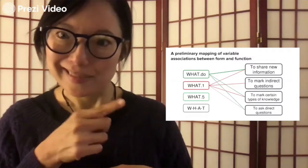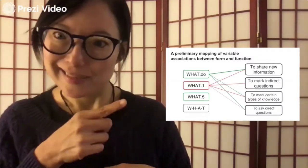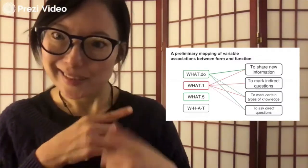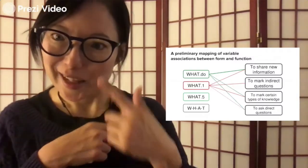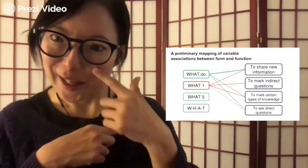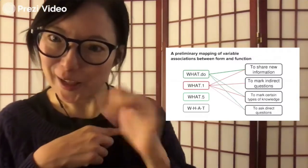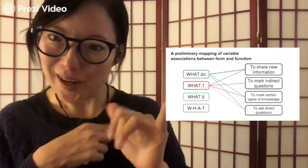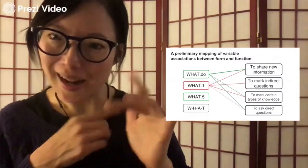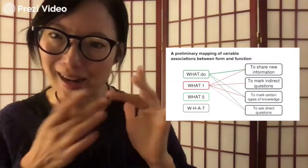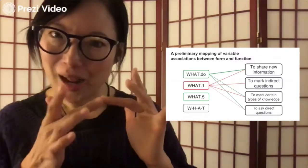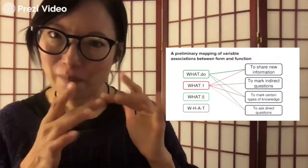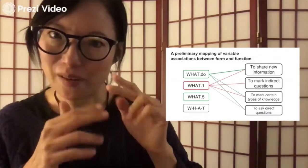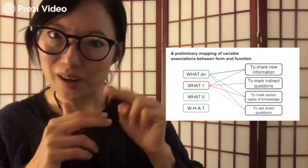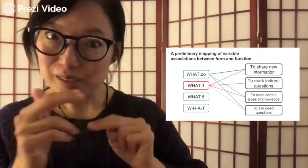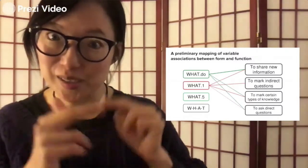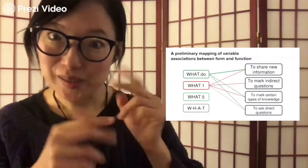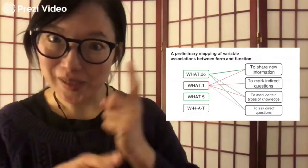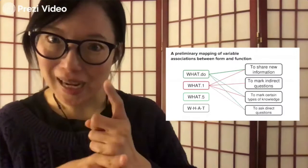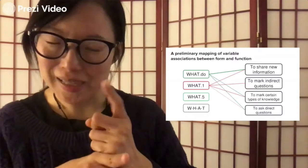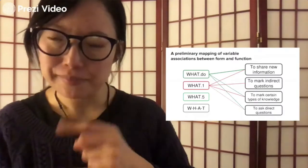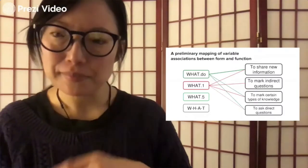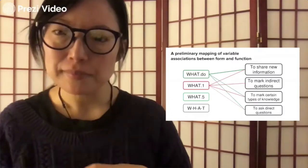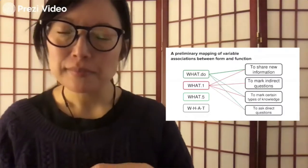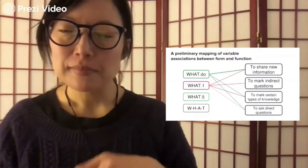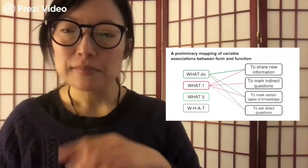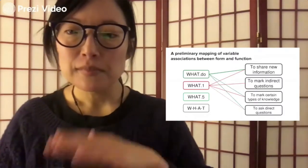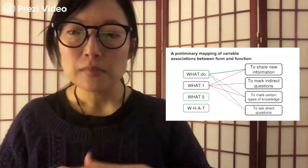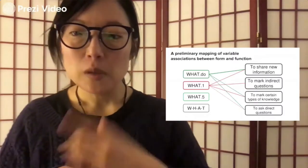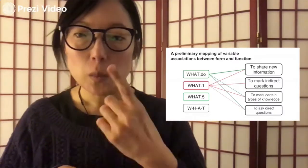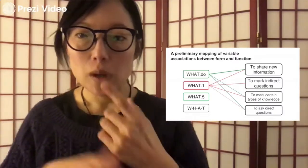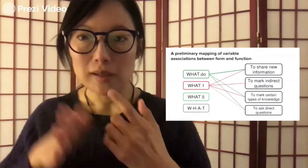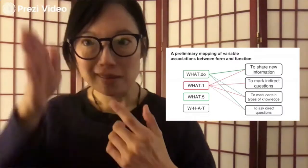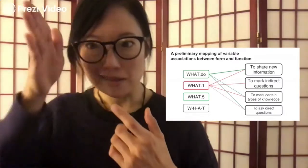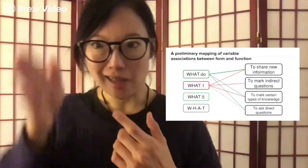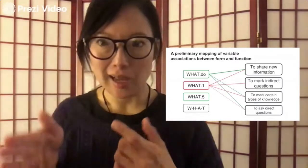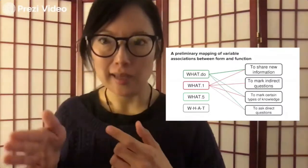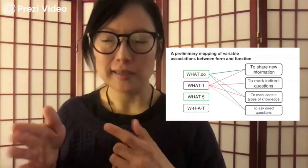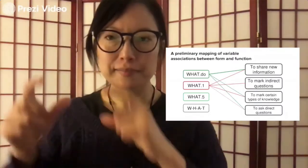and WHAT.1, this looks like a network of constructions, right?